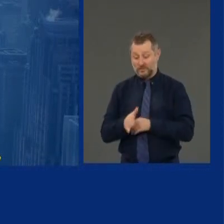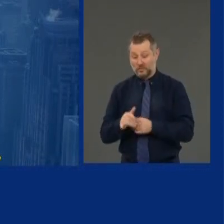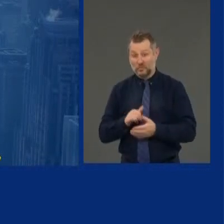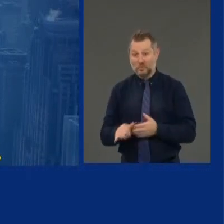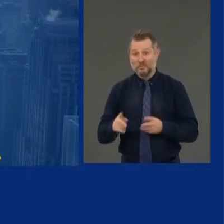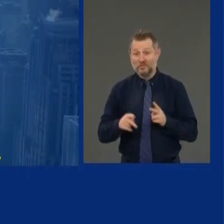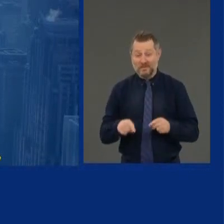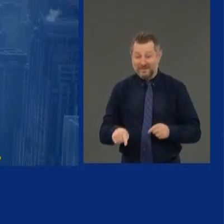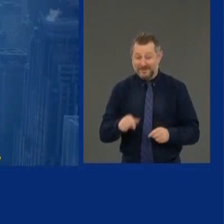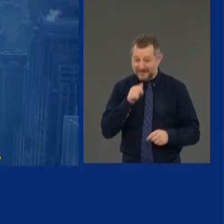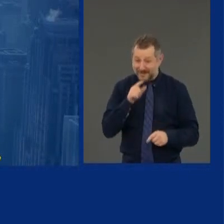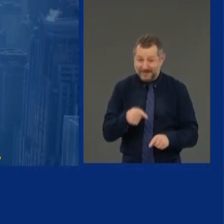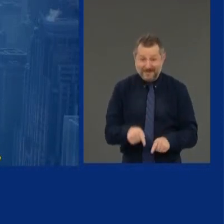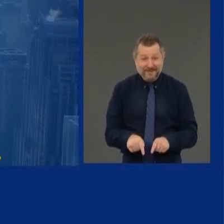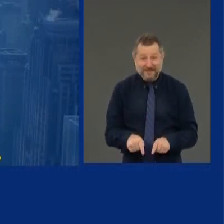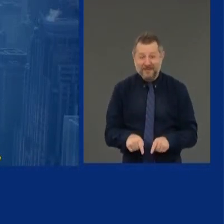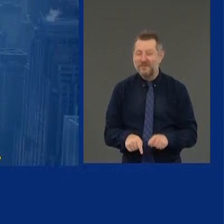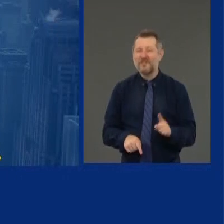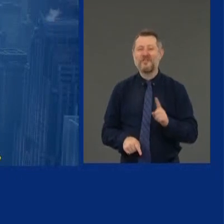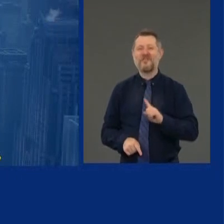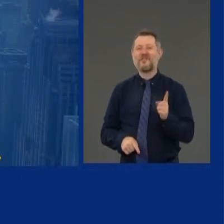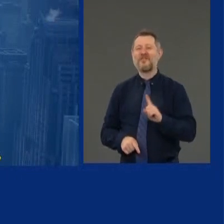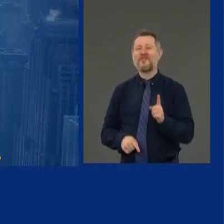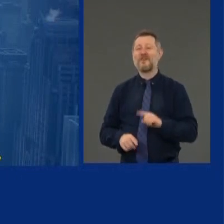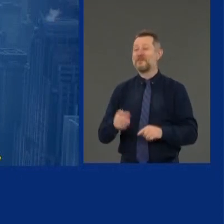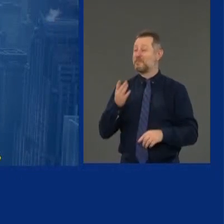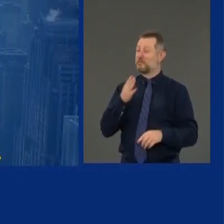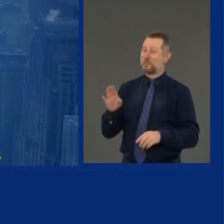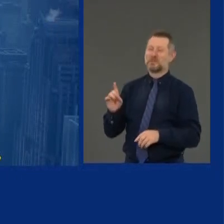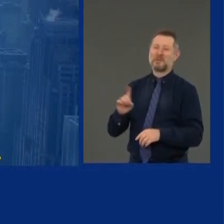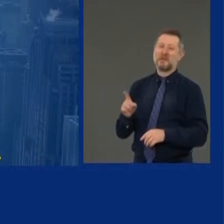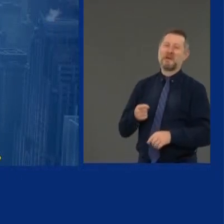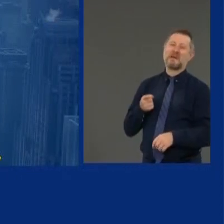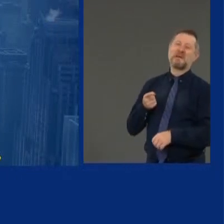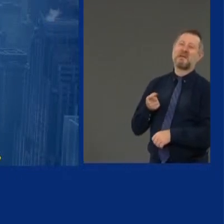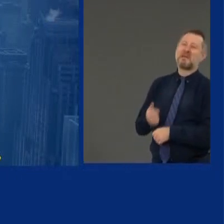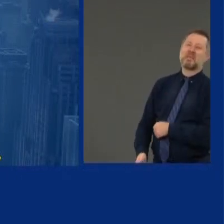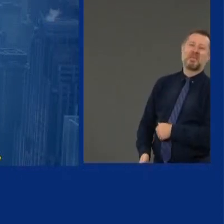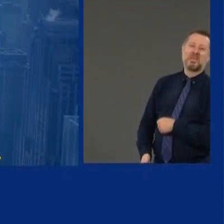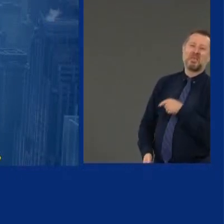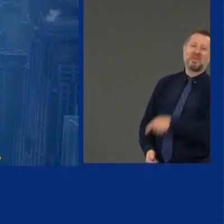INFECTION RATE. NOTHING TO DO WITH NEW YORKERS. NOTHING TO DO WITH THE BLUE STATE.